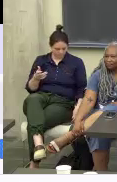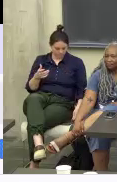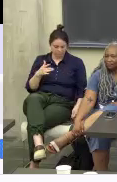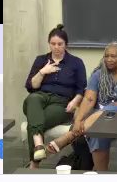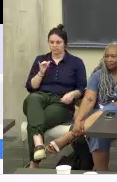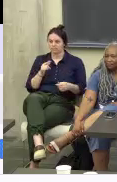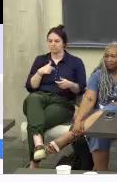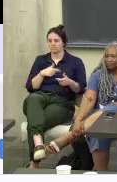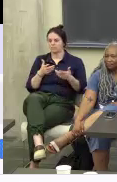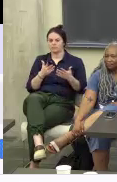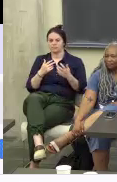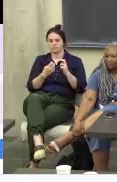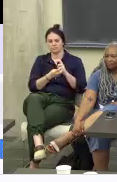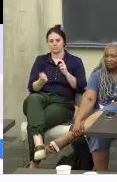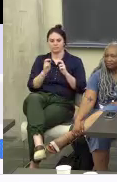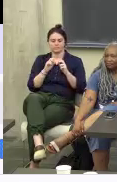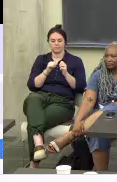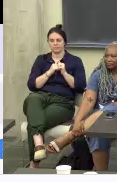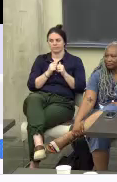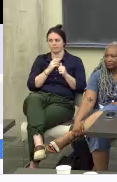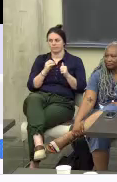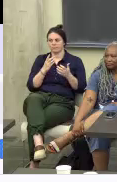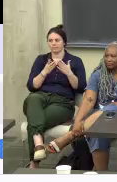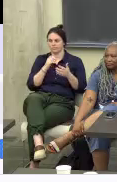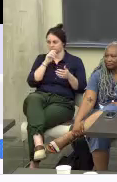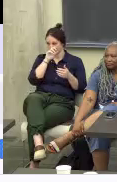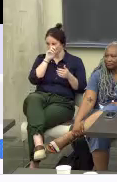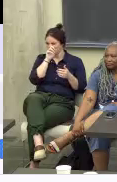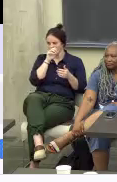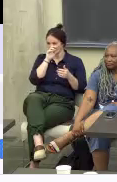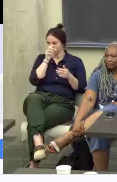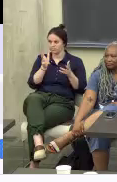probably have to sit down together and maybe talk with some of the leadership that does